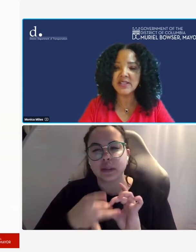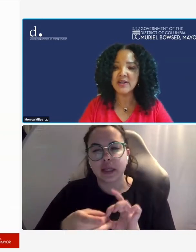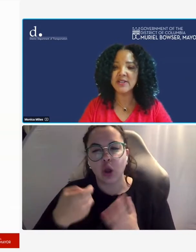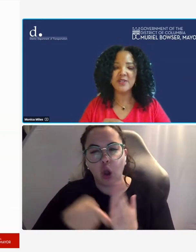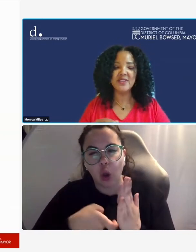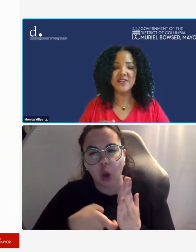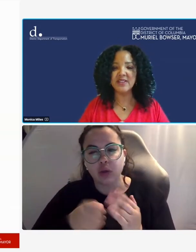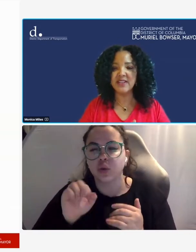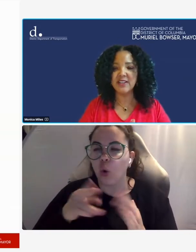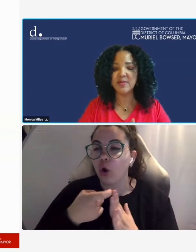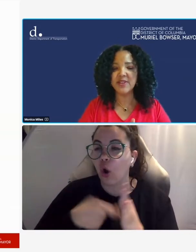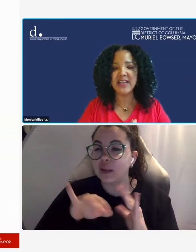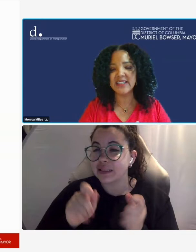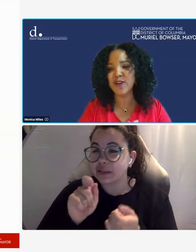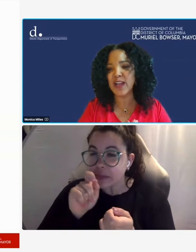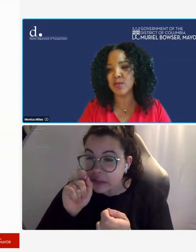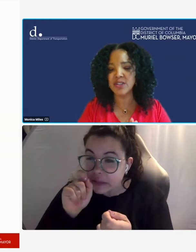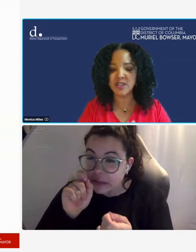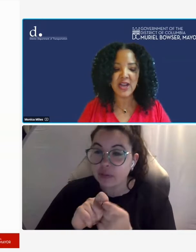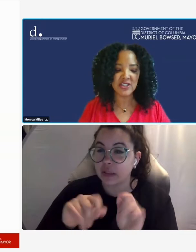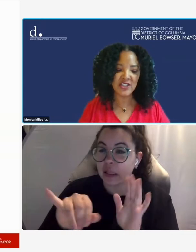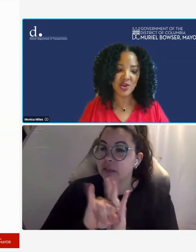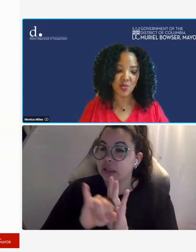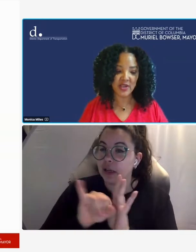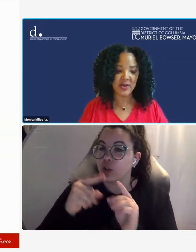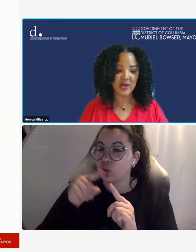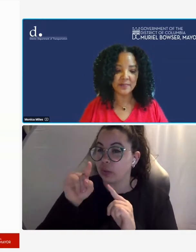are specifically going to be identifiable to the projects that you're working on